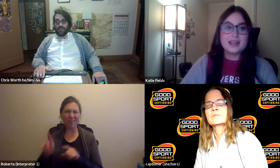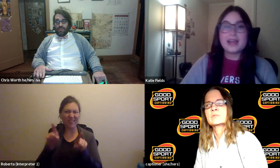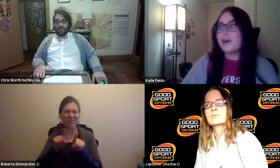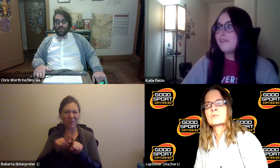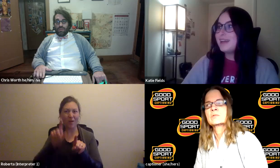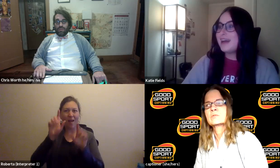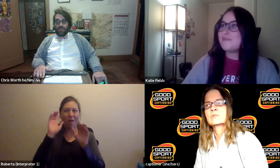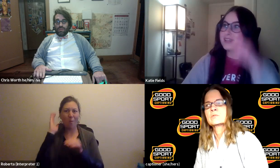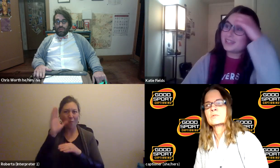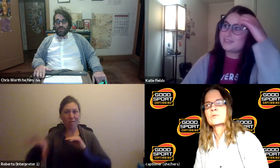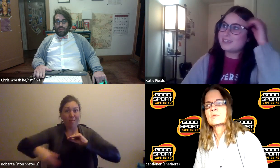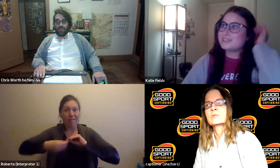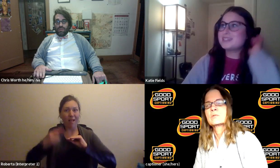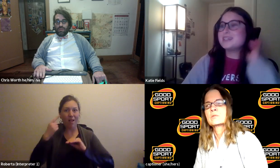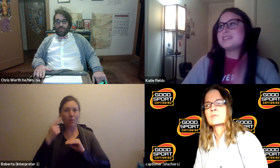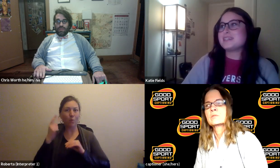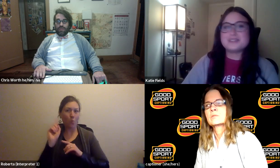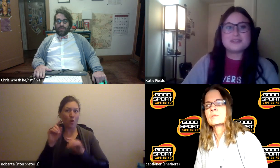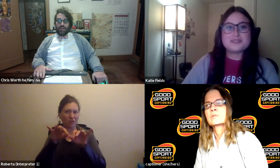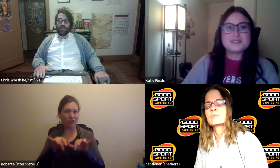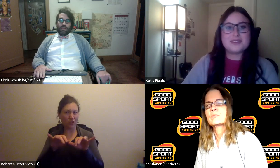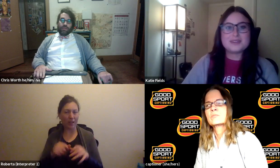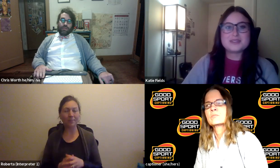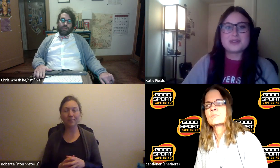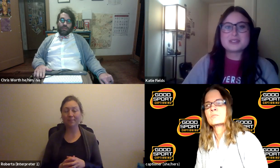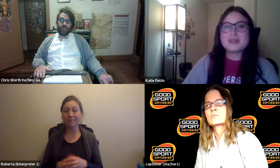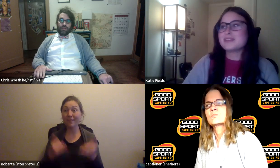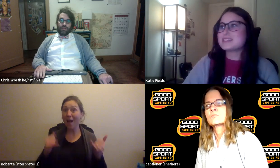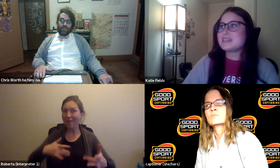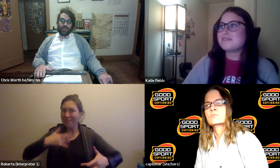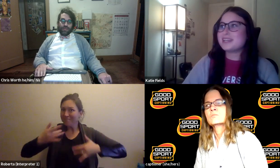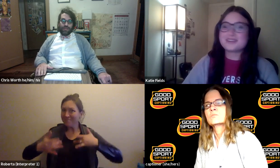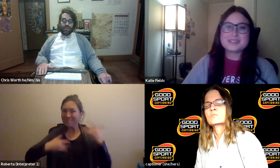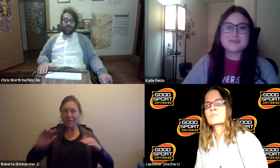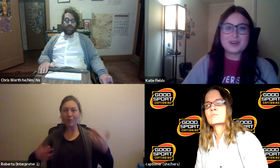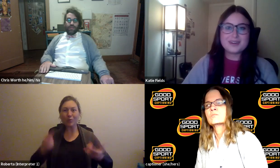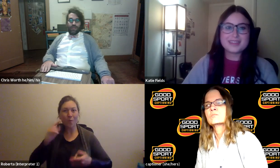Now I'm really thrilled to introduce you all to our speaker this evening, Chris Worth,